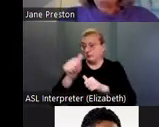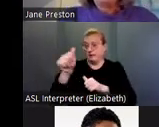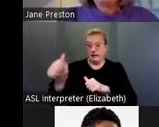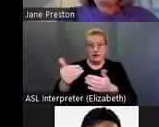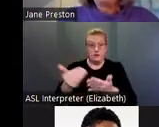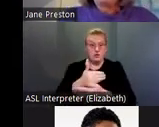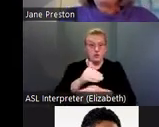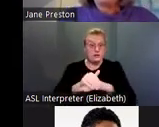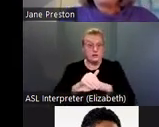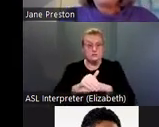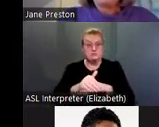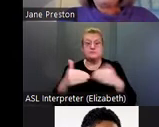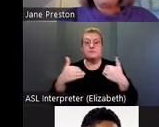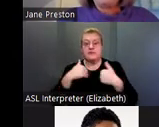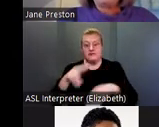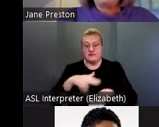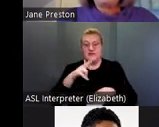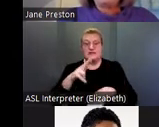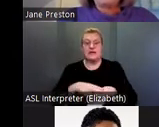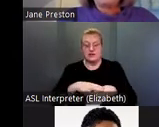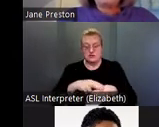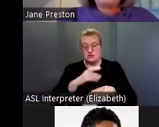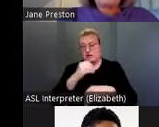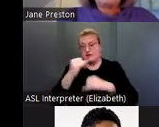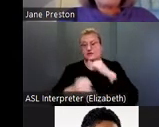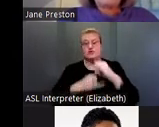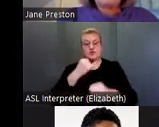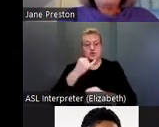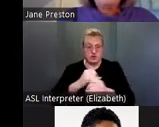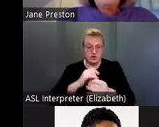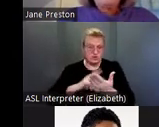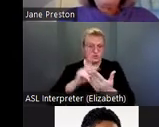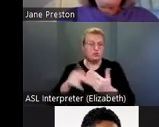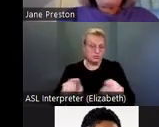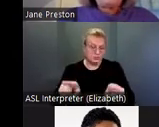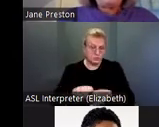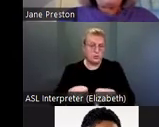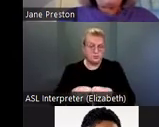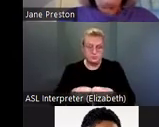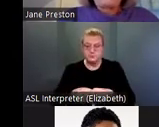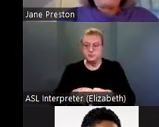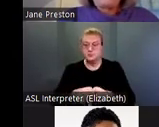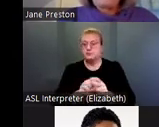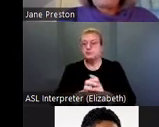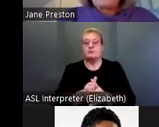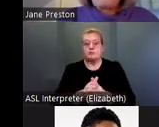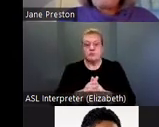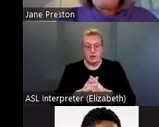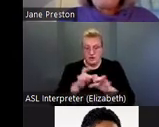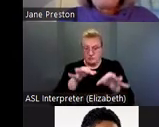We have national and international programs as well. So now that we've deconstructed our name,